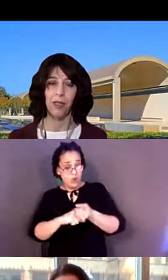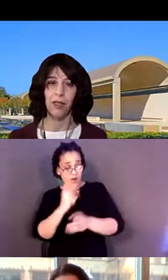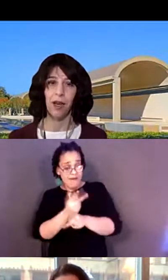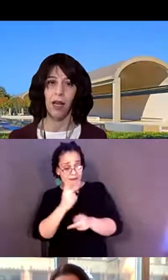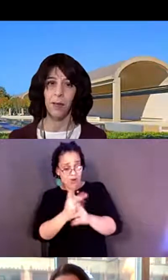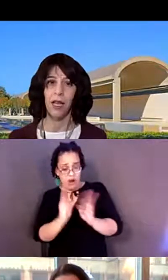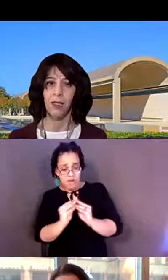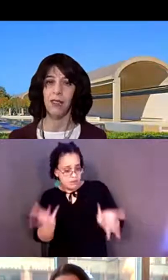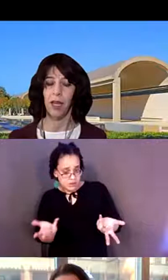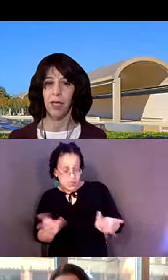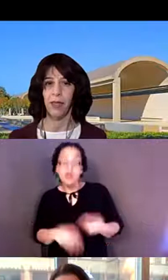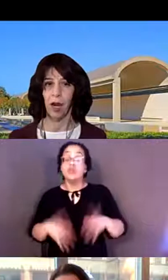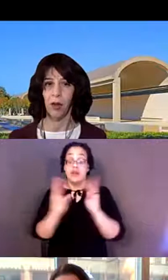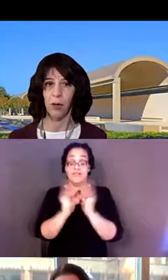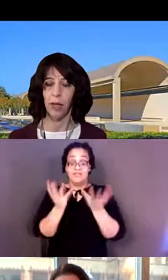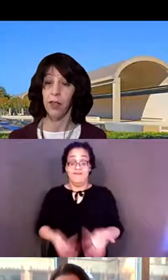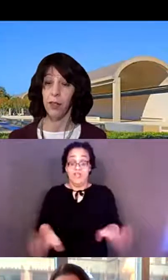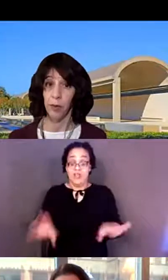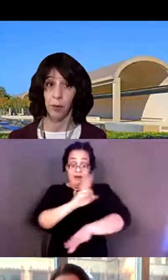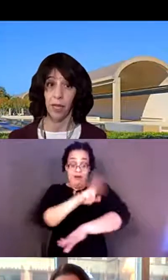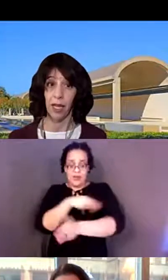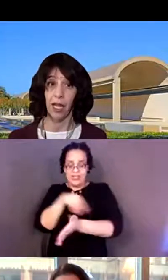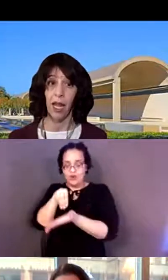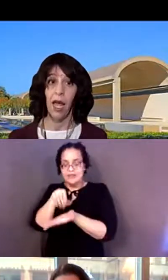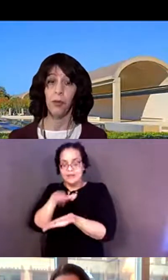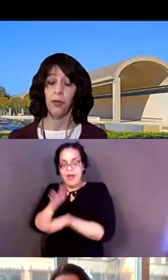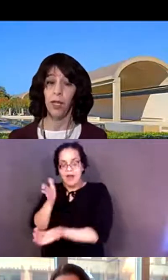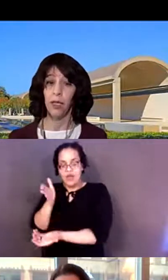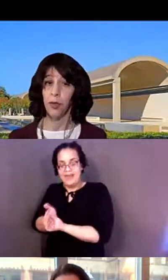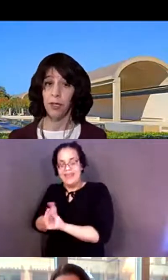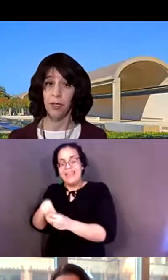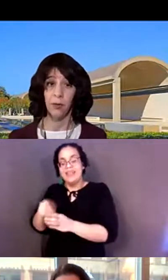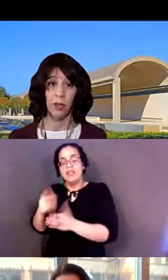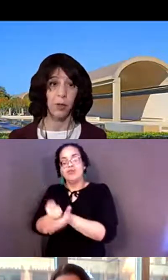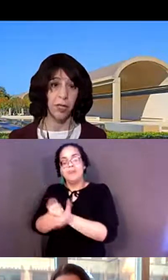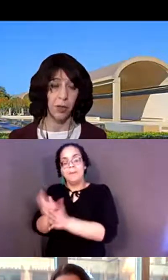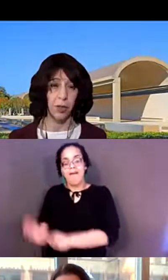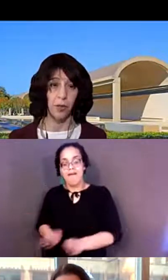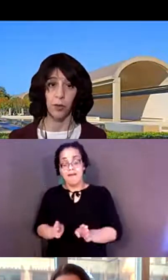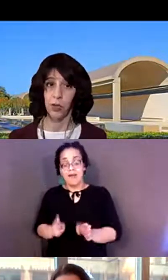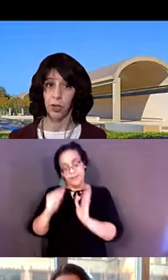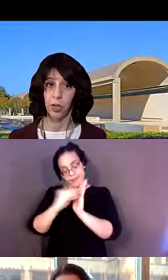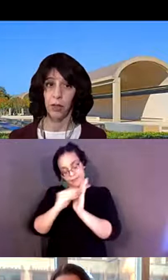the hospital has to document the outcome in the treatment plan and provide any